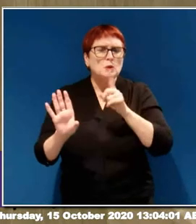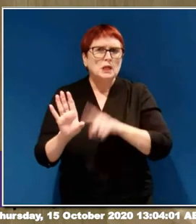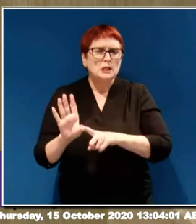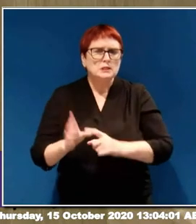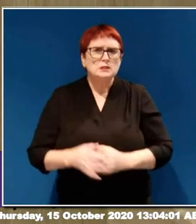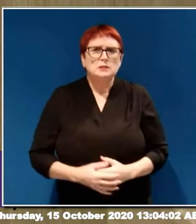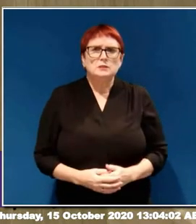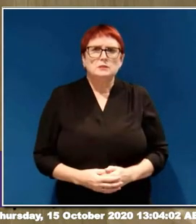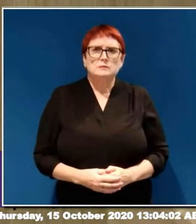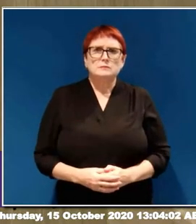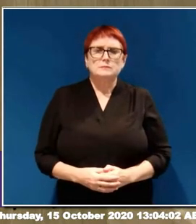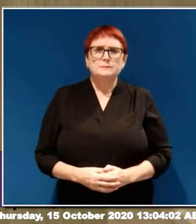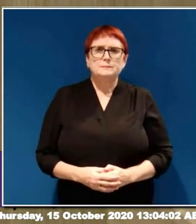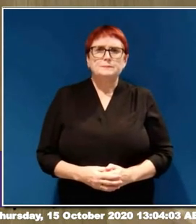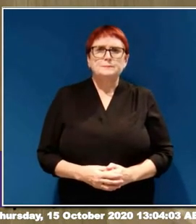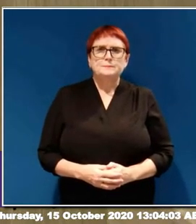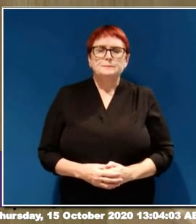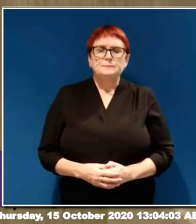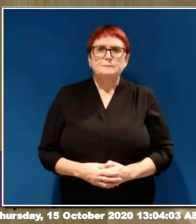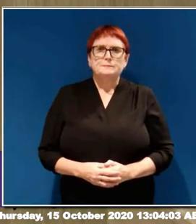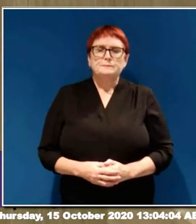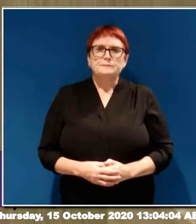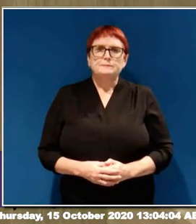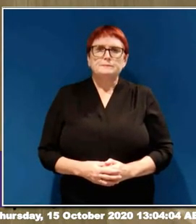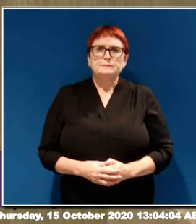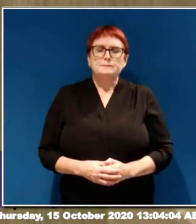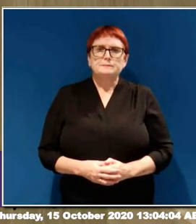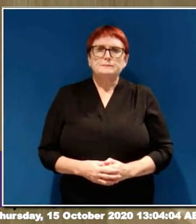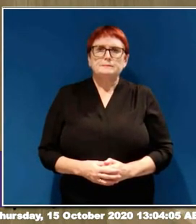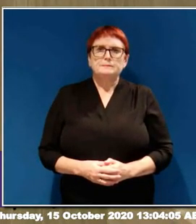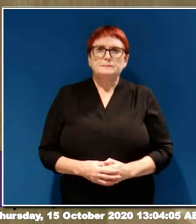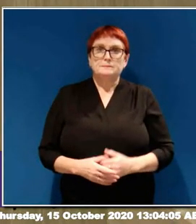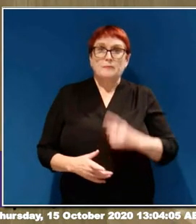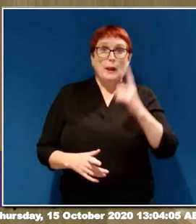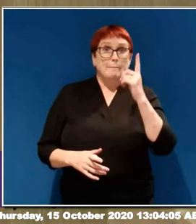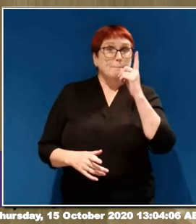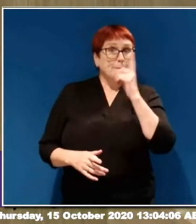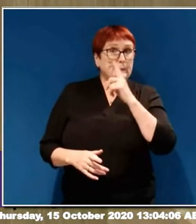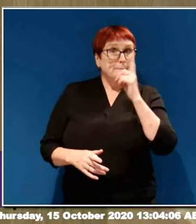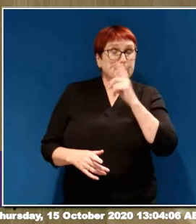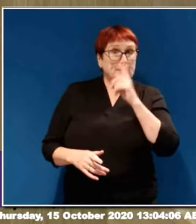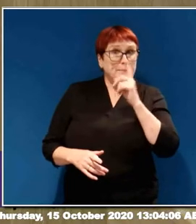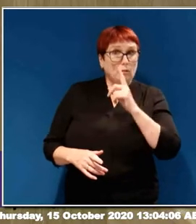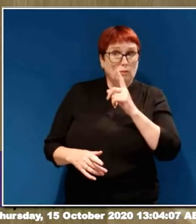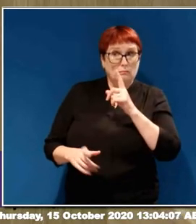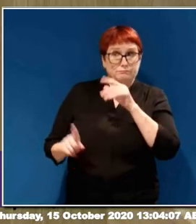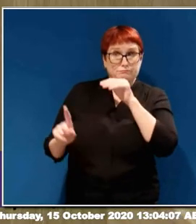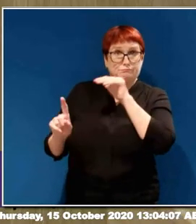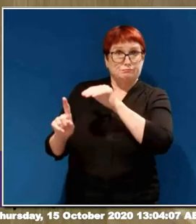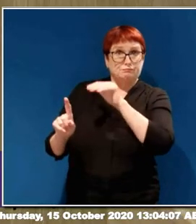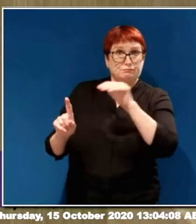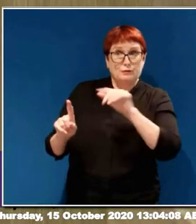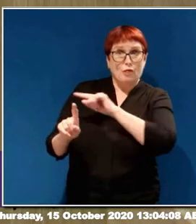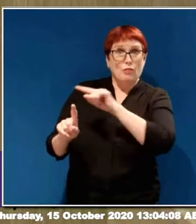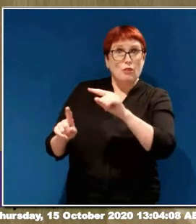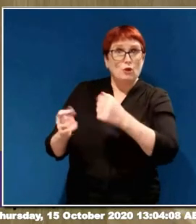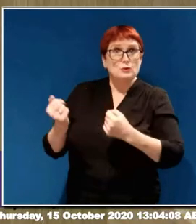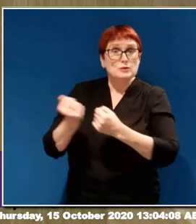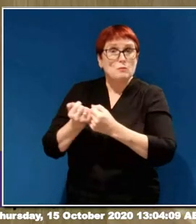what we generally know as the level of disability across young people in the community, particularly here in Queensland?